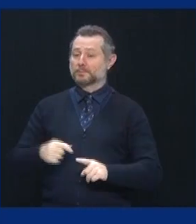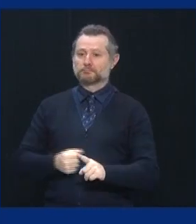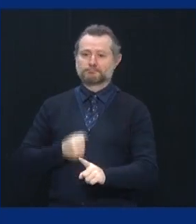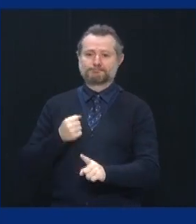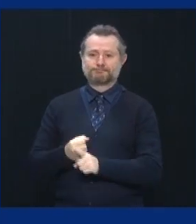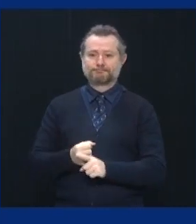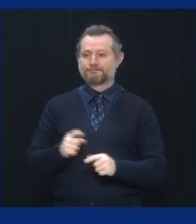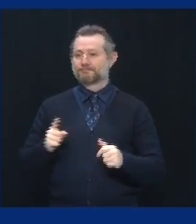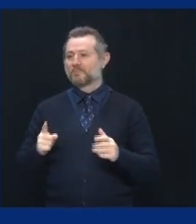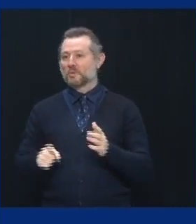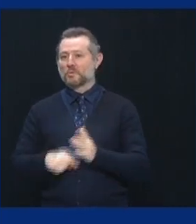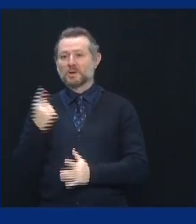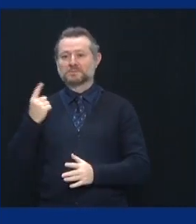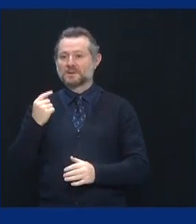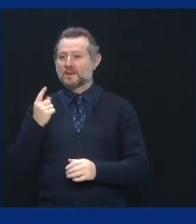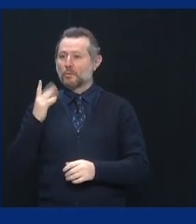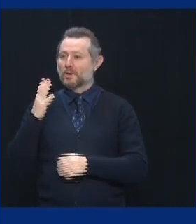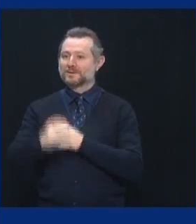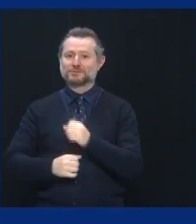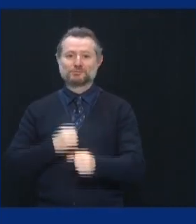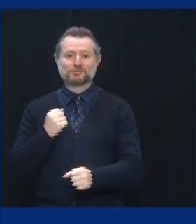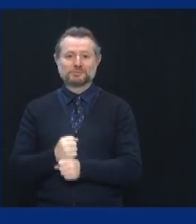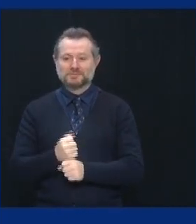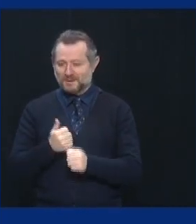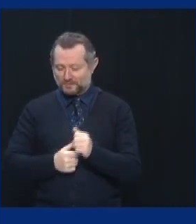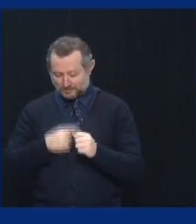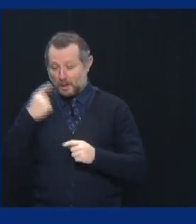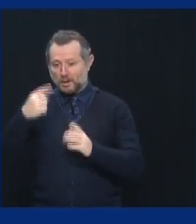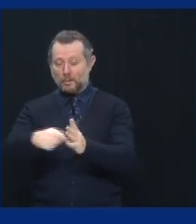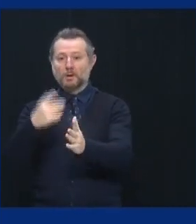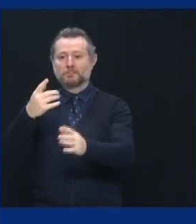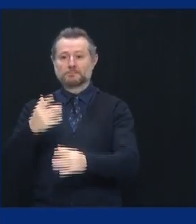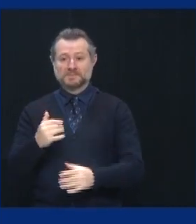TREMENDOUS LEADERSHIP THAT HE HAS PROVIDED FROM THE VERY MOMENT THAT THIS DEADLY ONCE IN